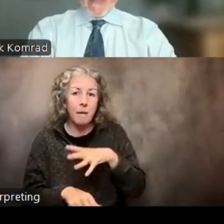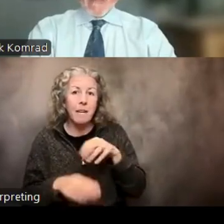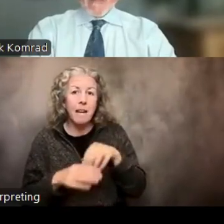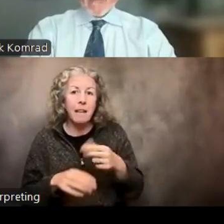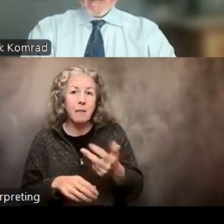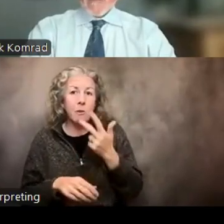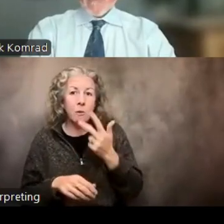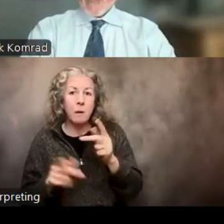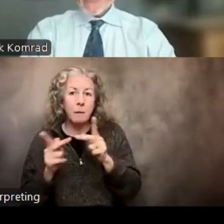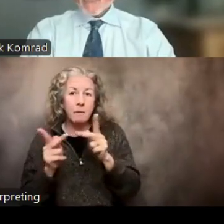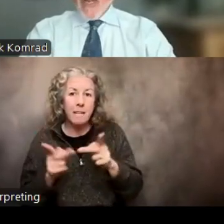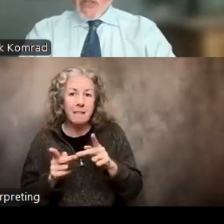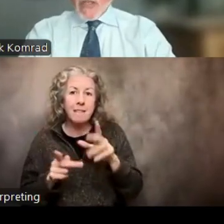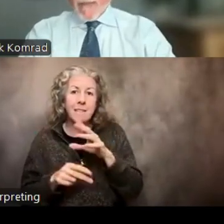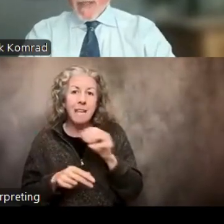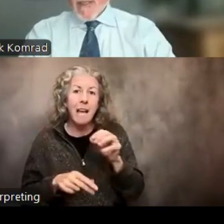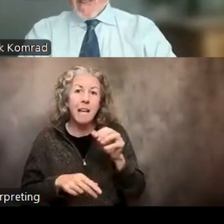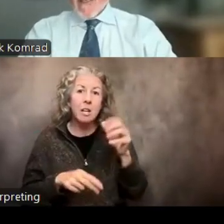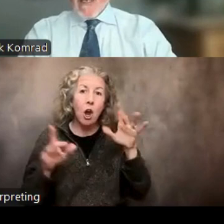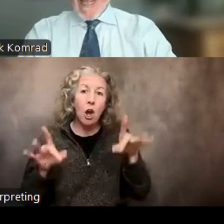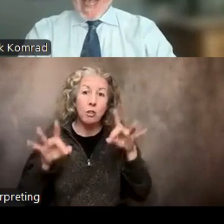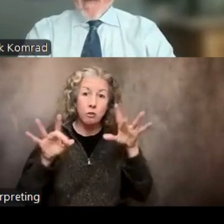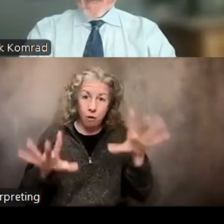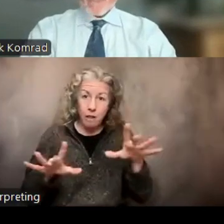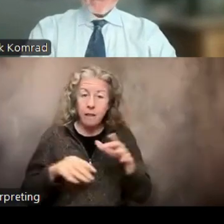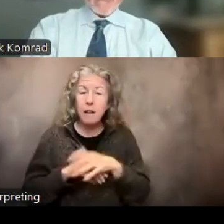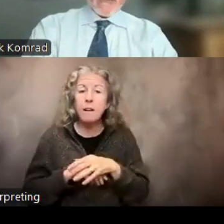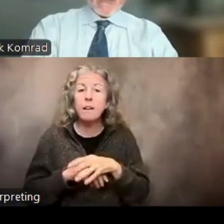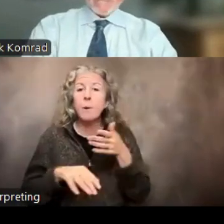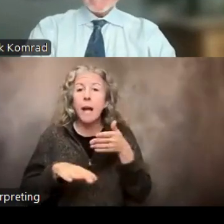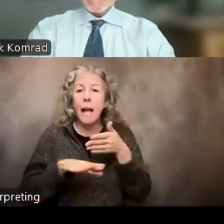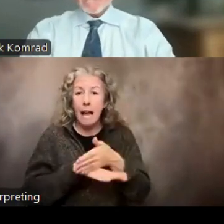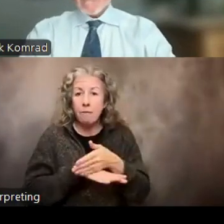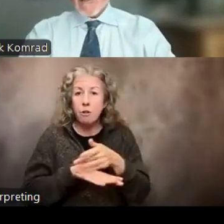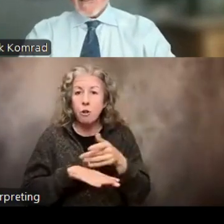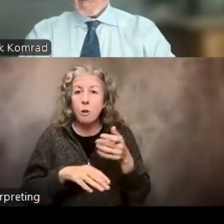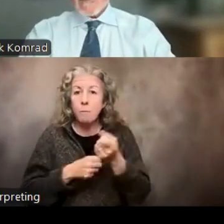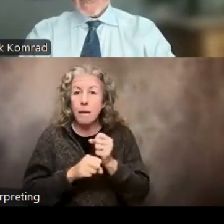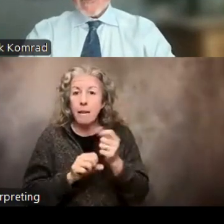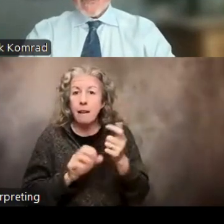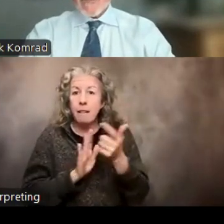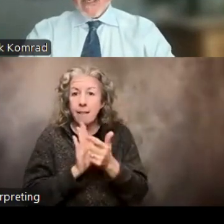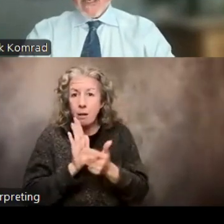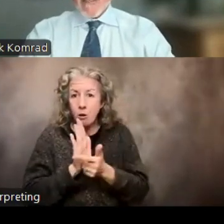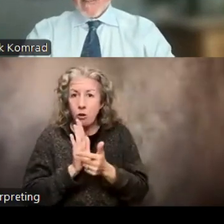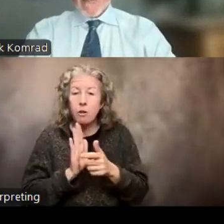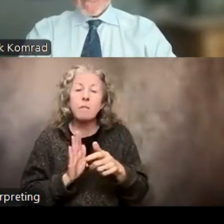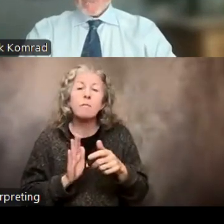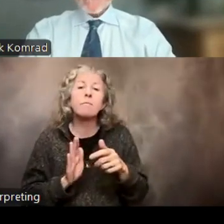in Australia, after legalizing assisted suicide, there was a